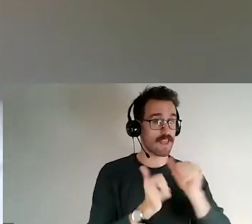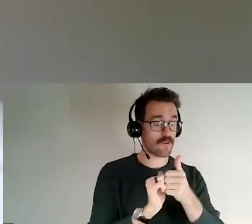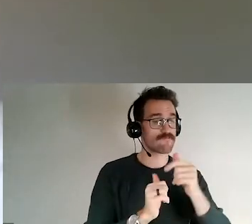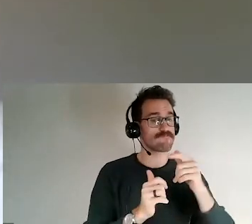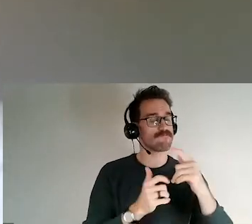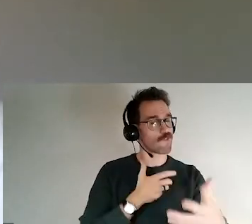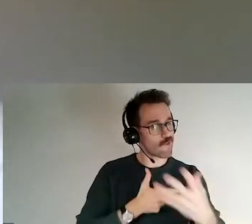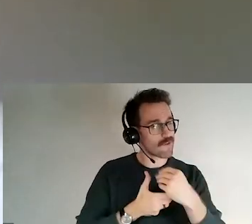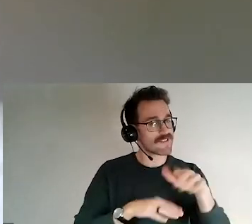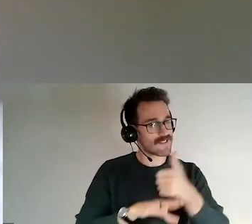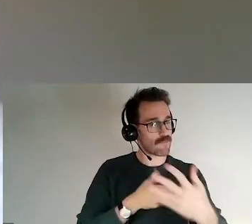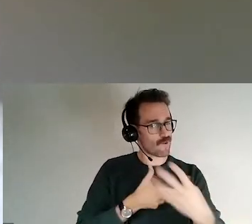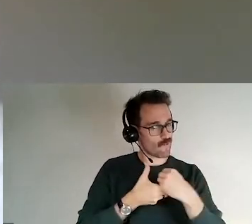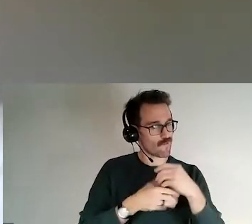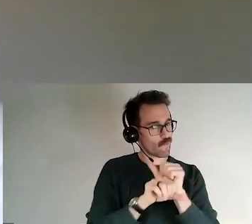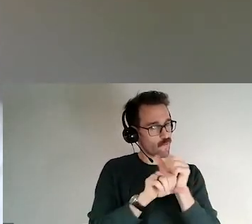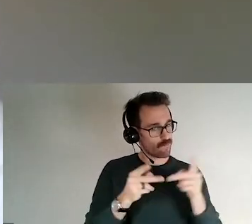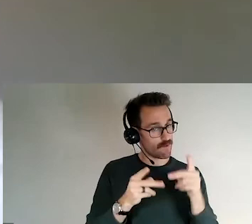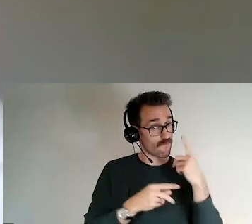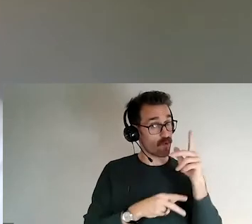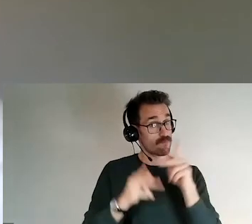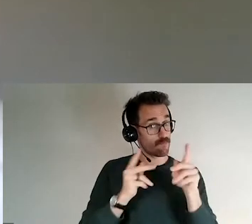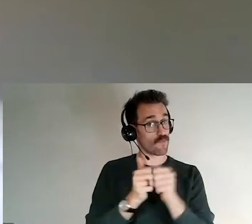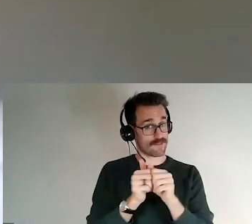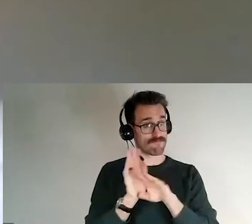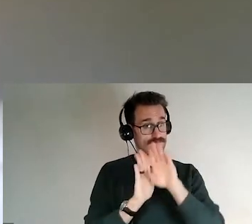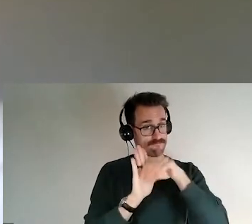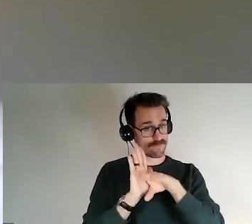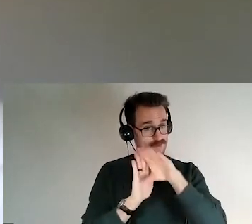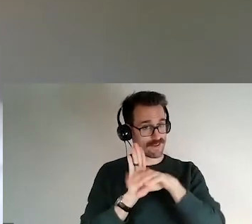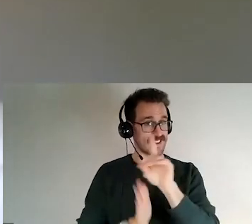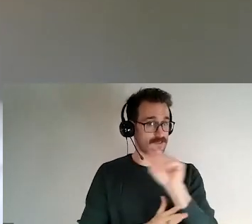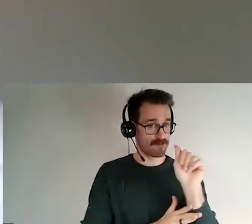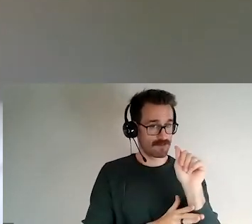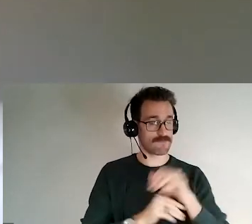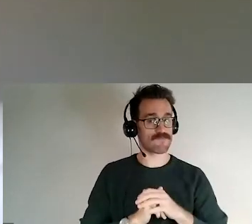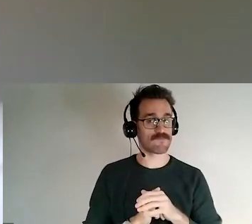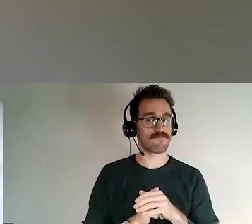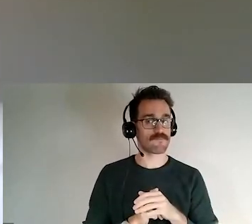for people with episodic disabilities, while also providing employees with resources to thrive